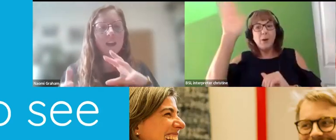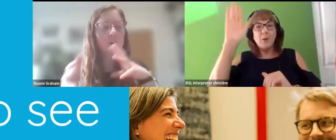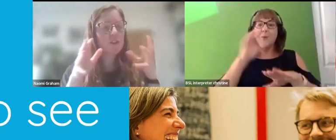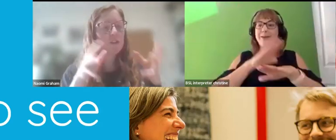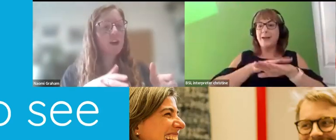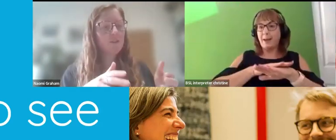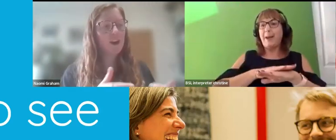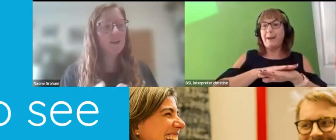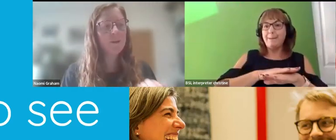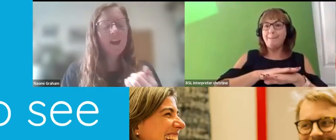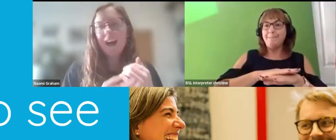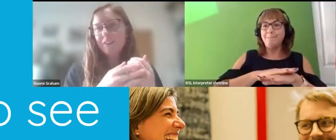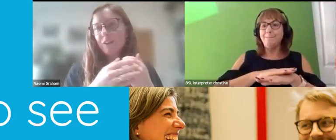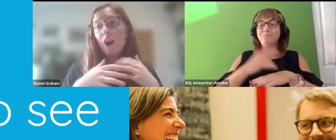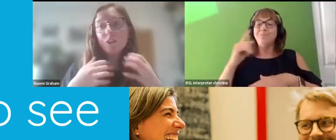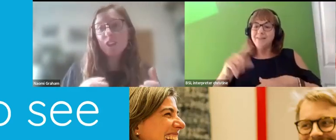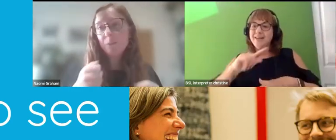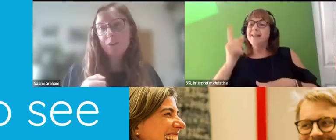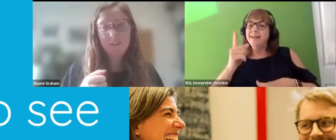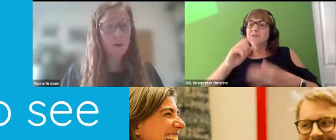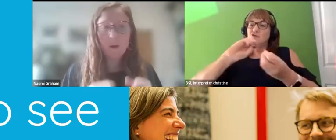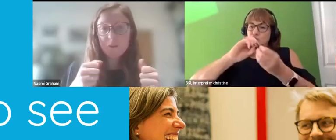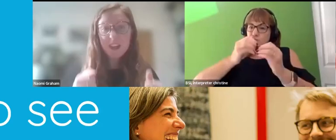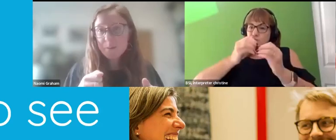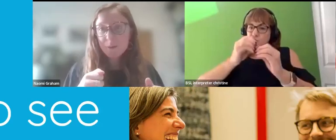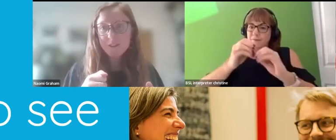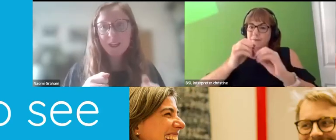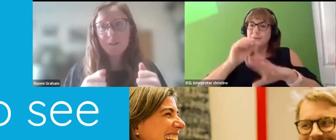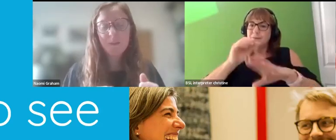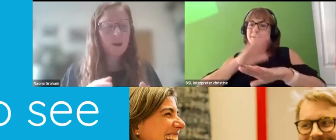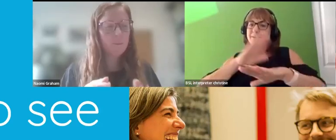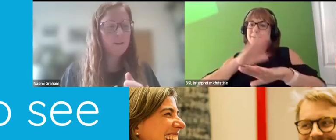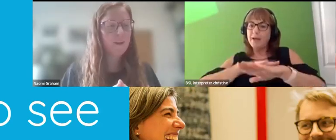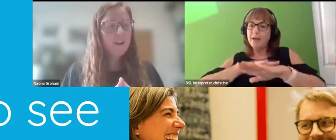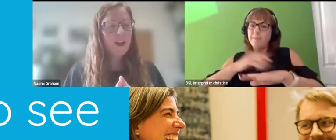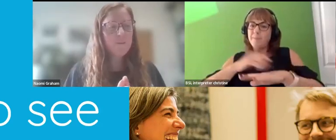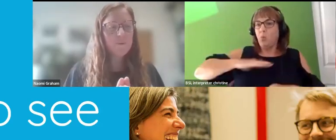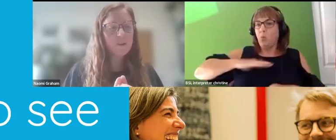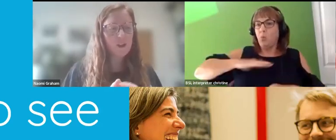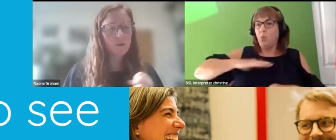It got to craft time and I really wanted to help. I was desperate to give him the help that, you